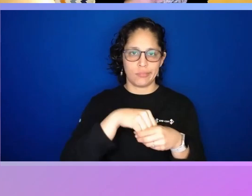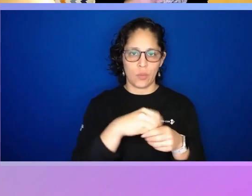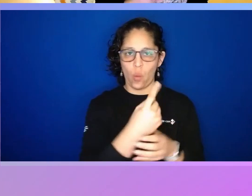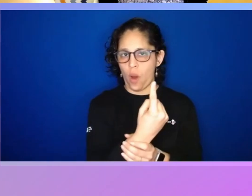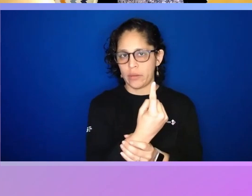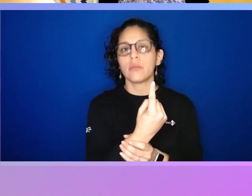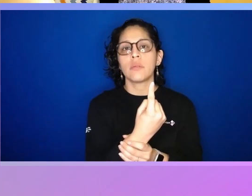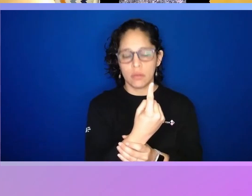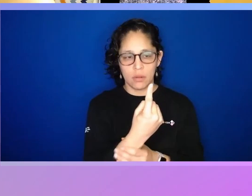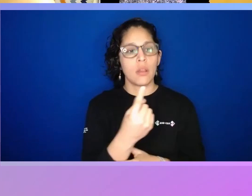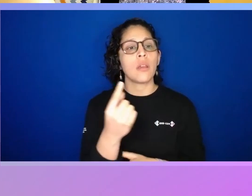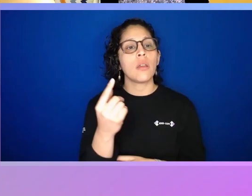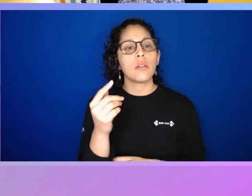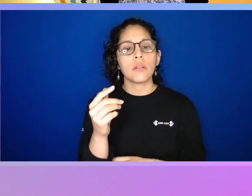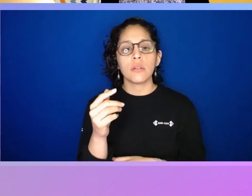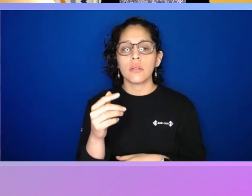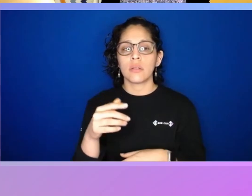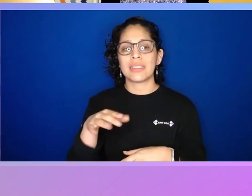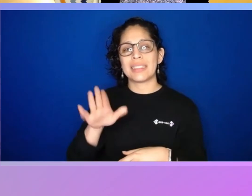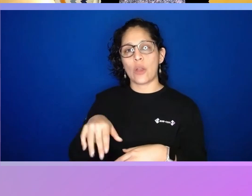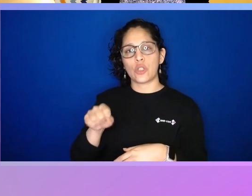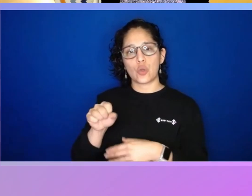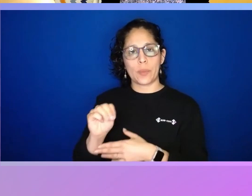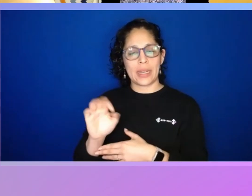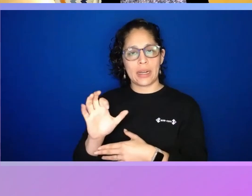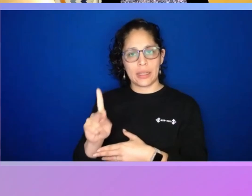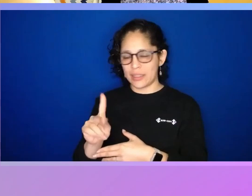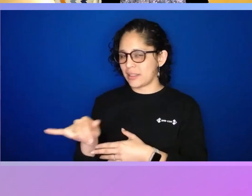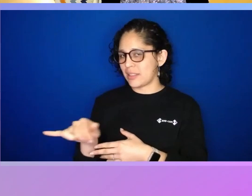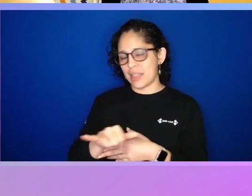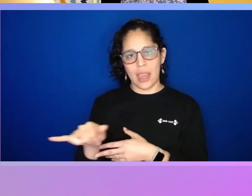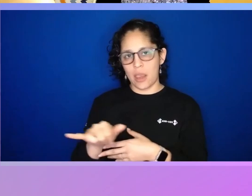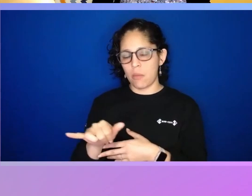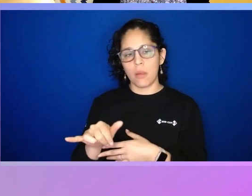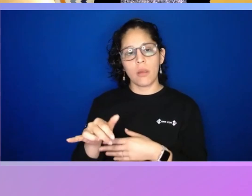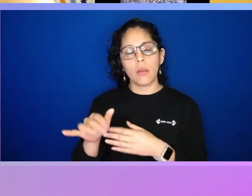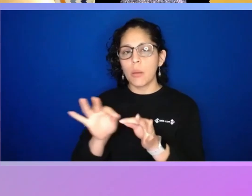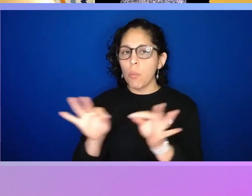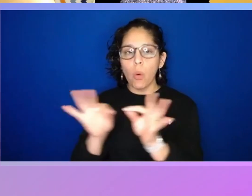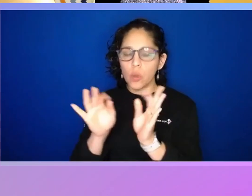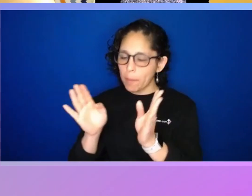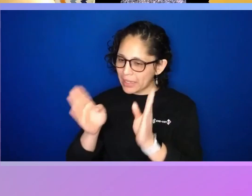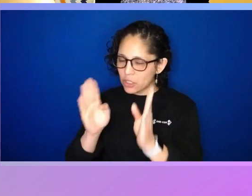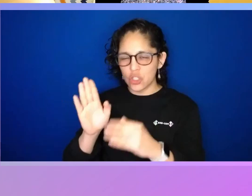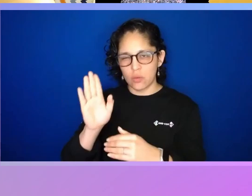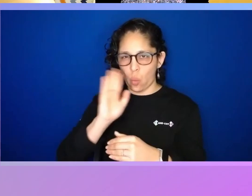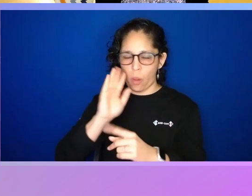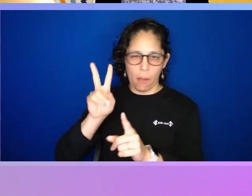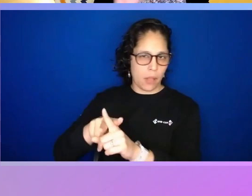annotations is a little bit more information about the links, about the actions. Also how the button and the